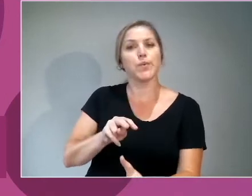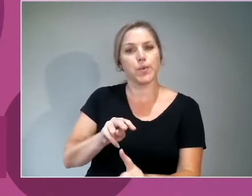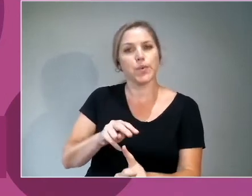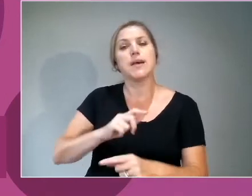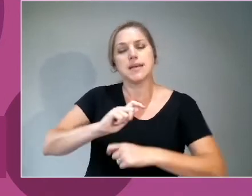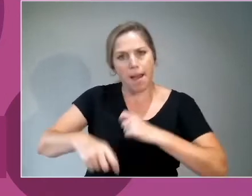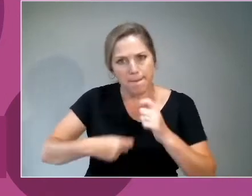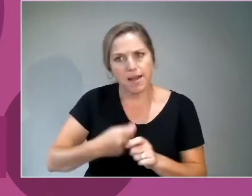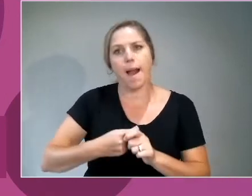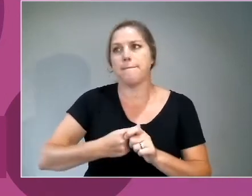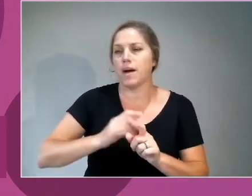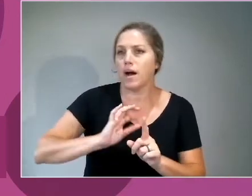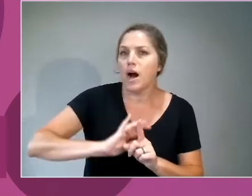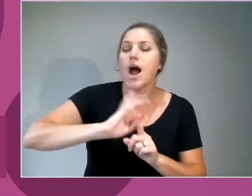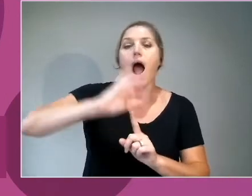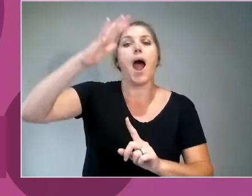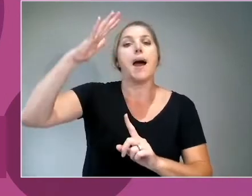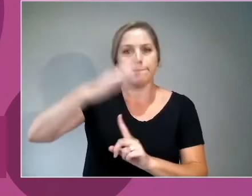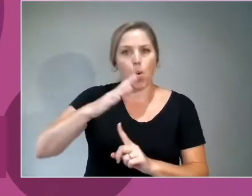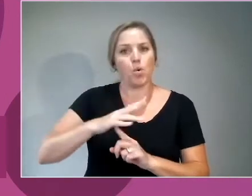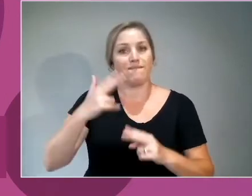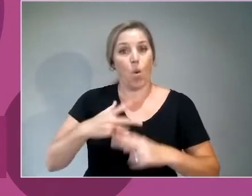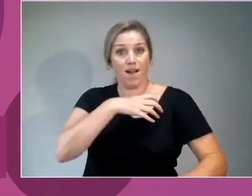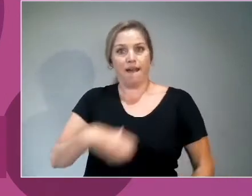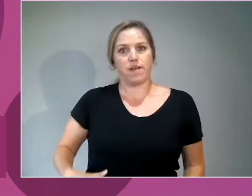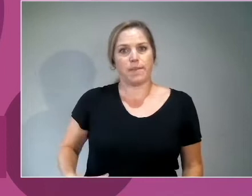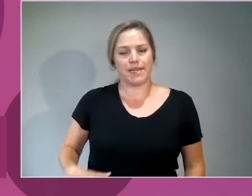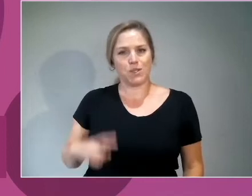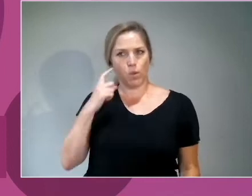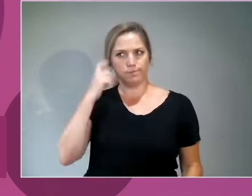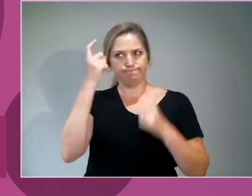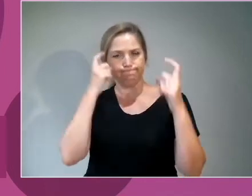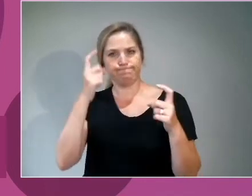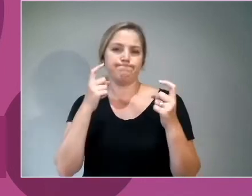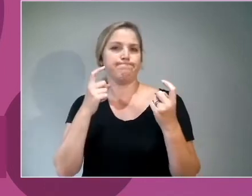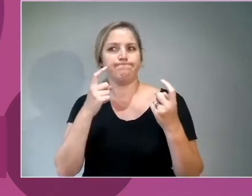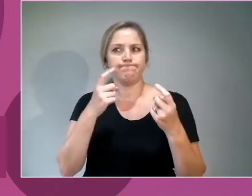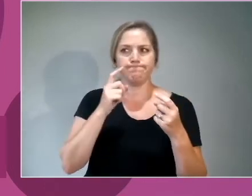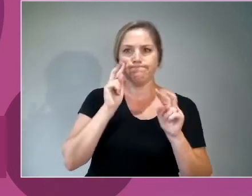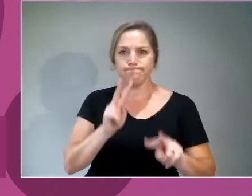at a Government level of what we do. It's actually very, very, very difficult to put that into